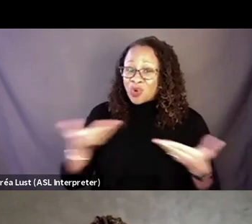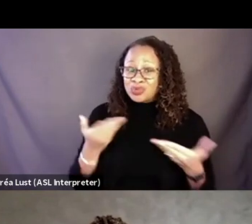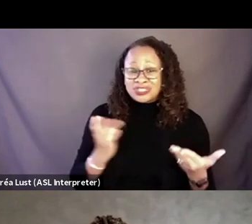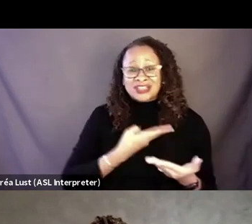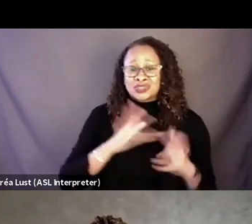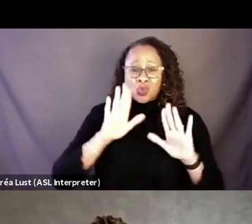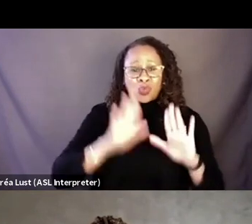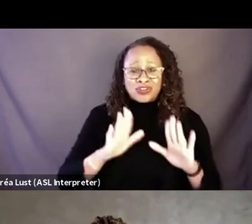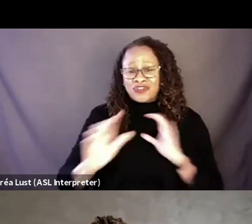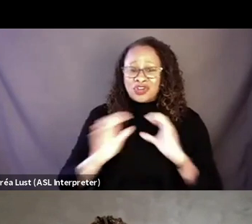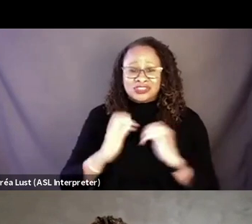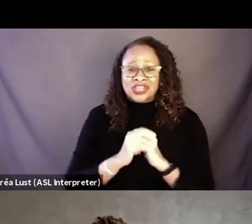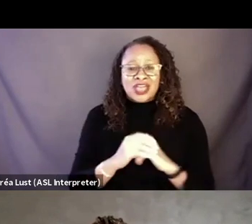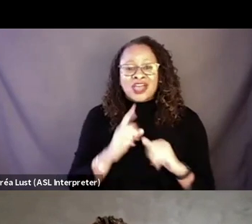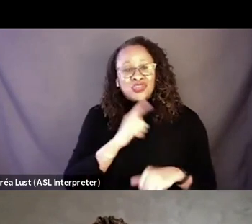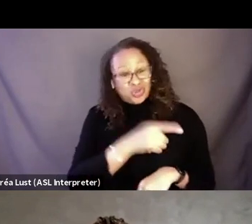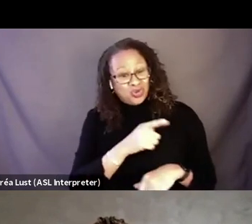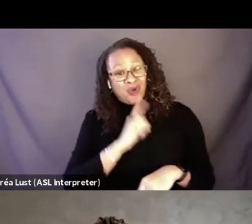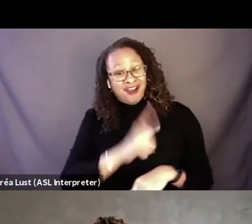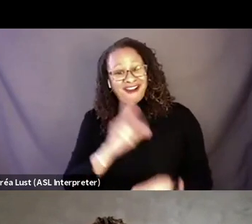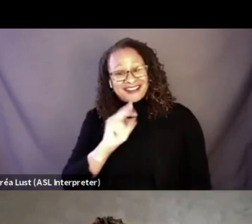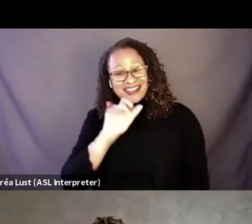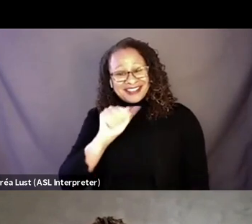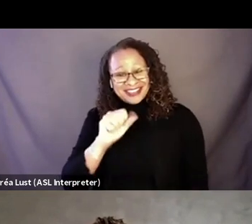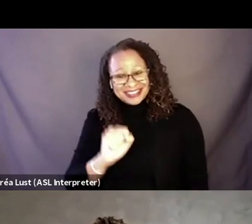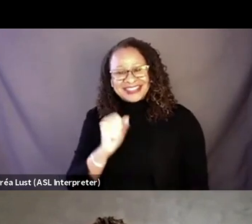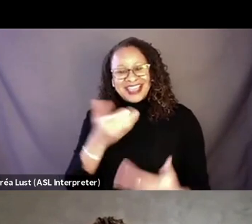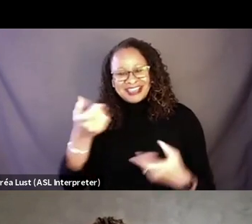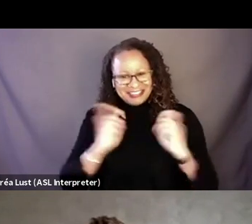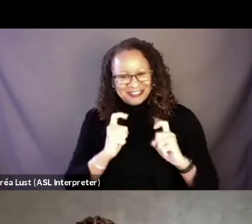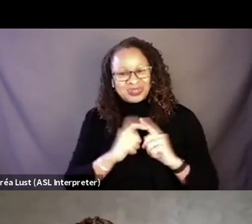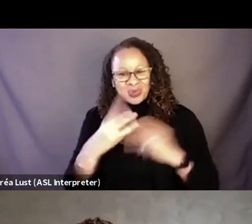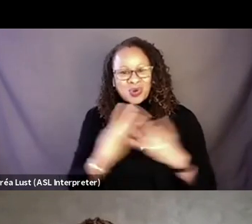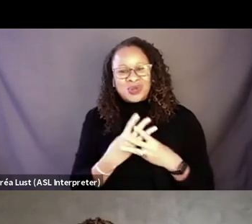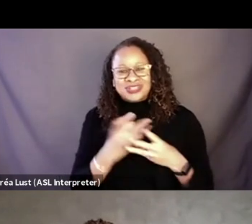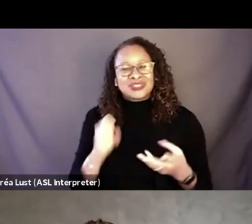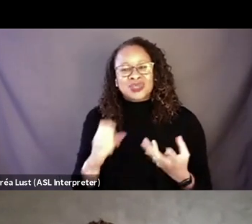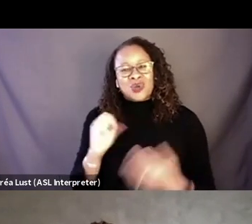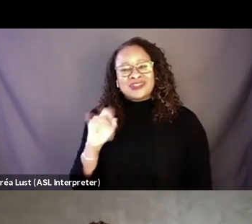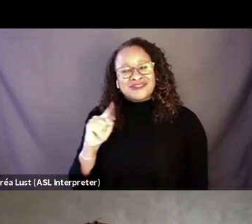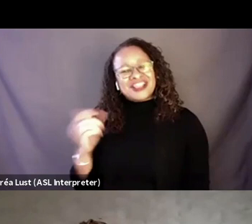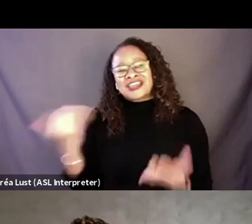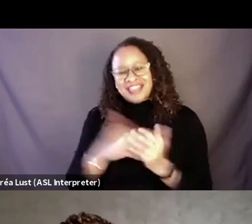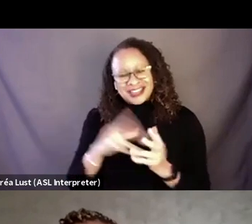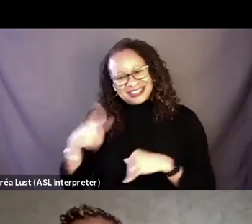You are Kenya's gift to the world and so you are adding "Softie" as another gift to the world so thank you Lupita.